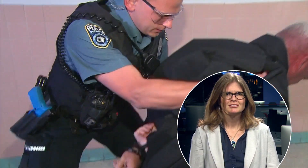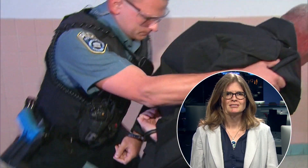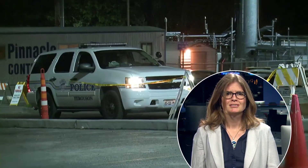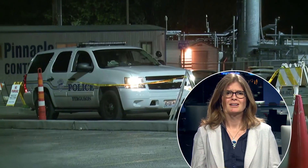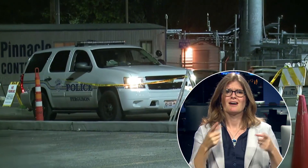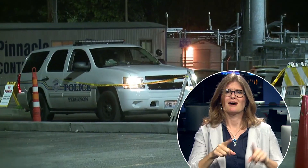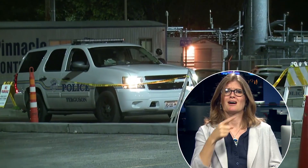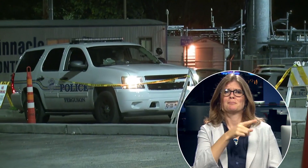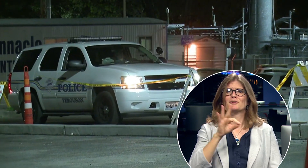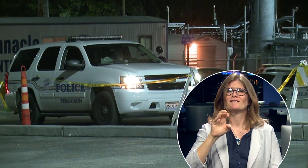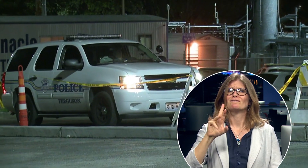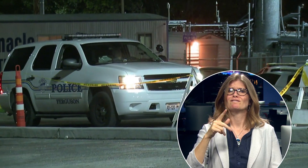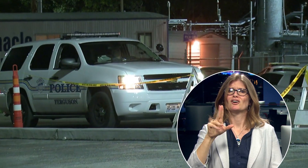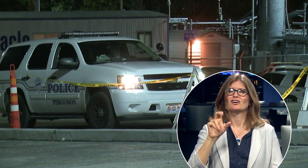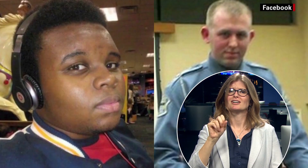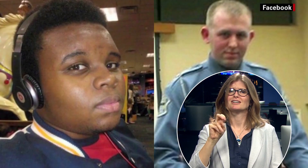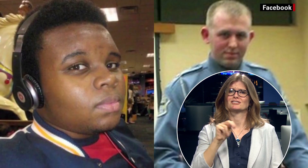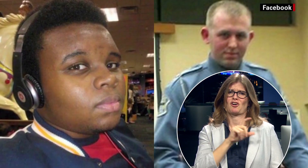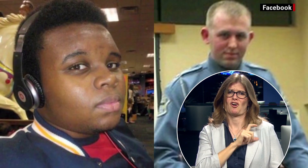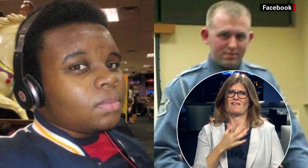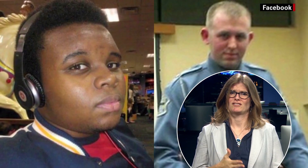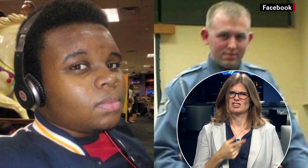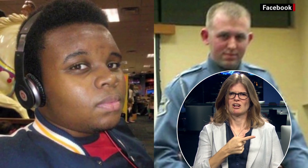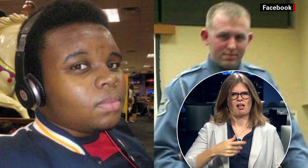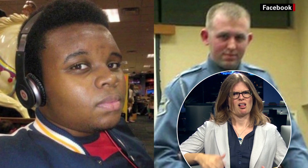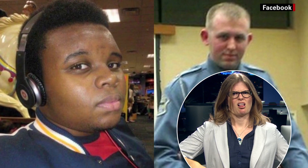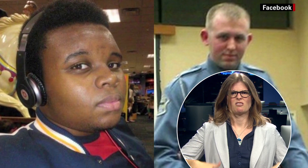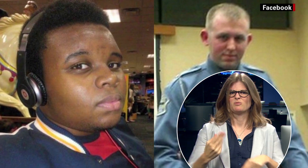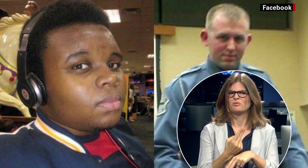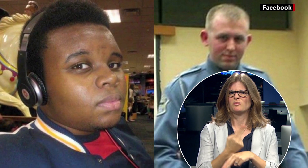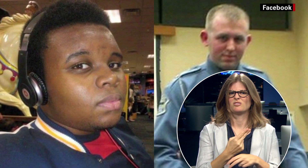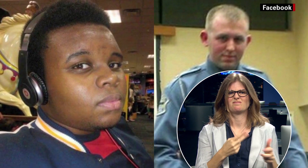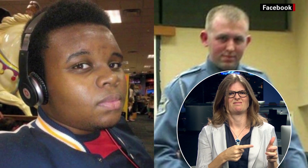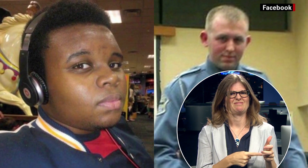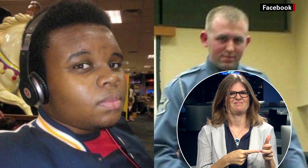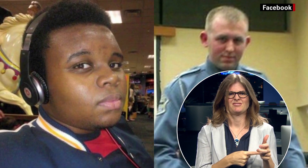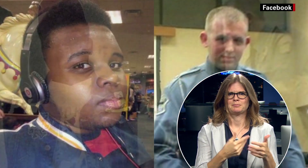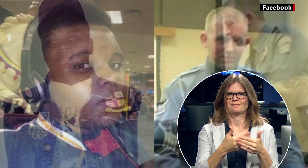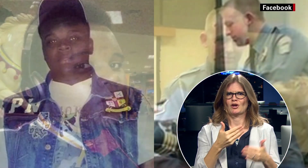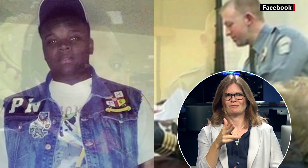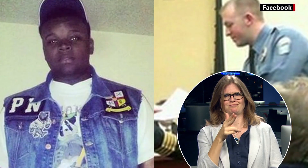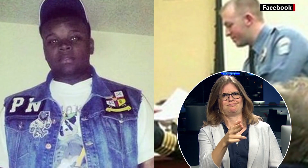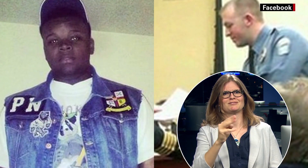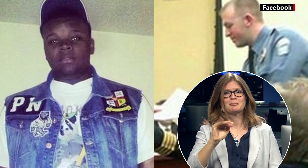above that of the suspects. Ferguson officers did not use a taser before shooting Michael